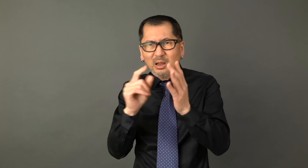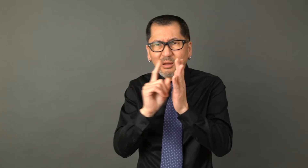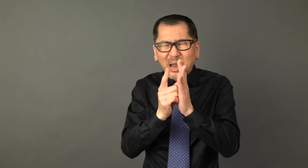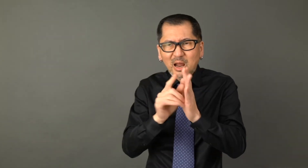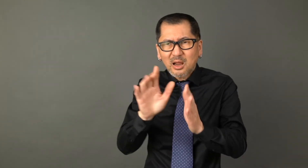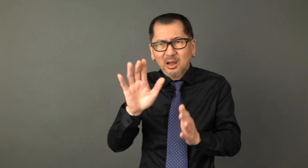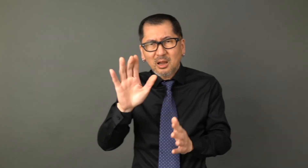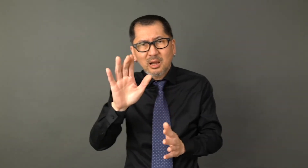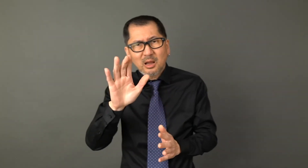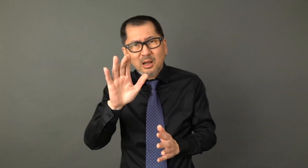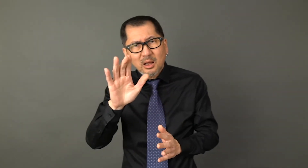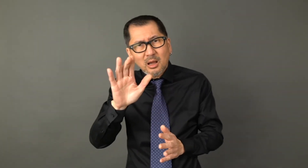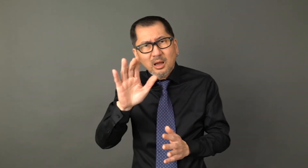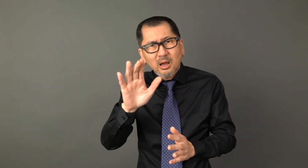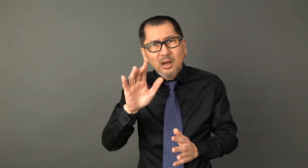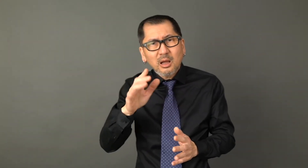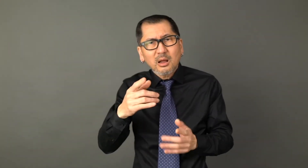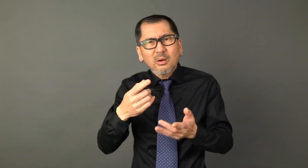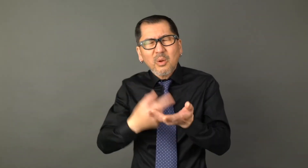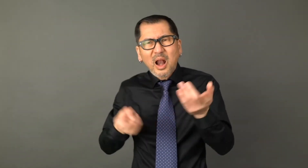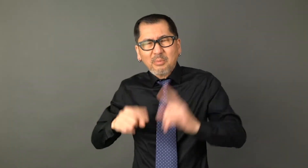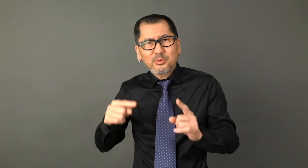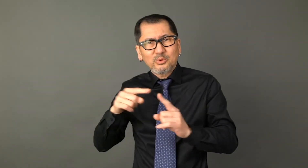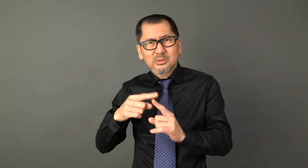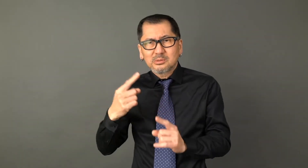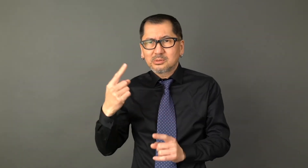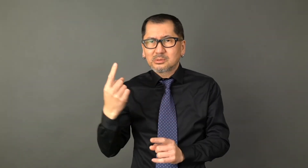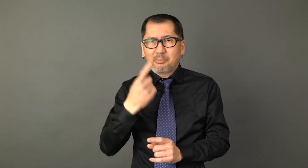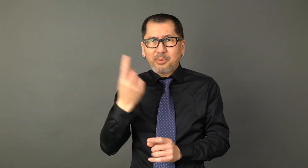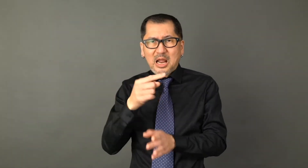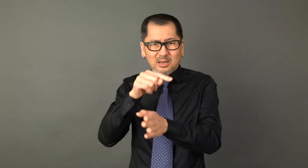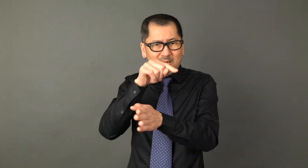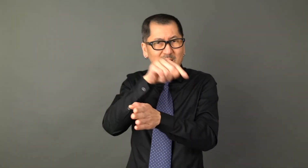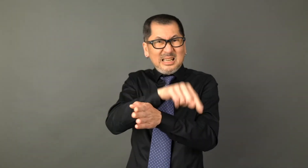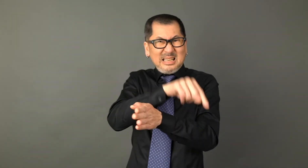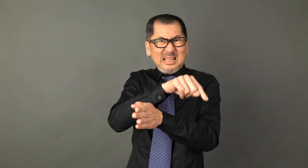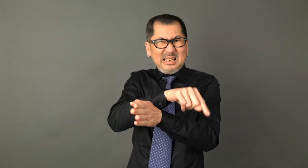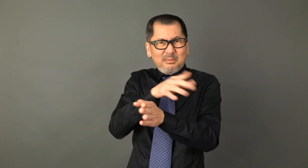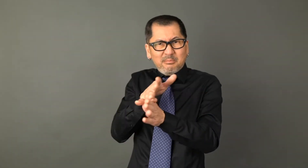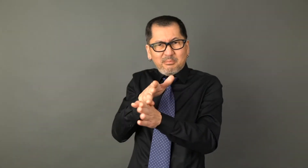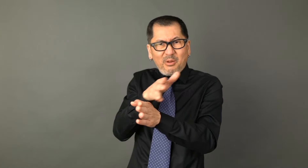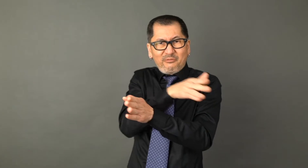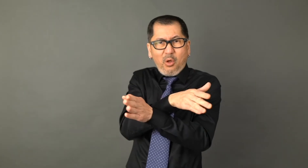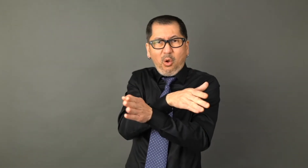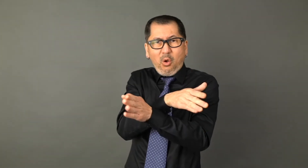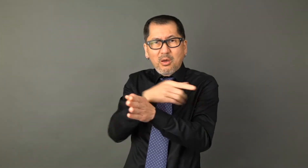But wait a minute, what happened to people who were patients before me?